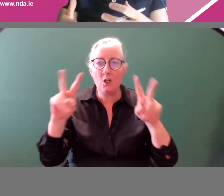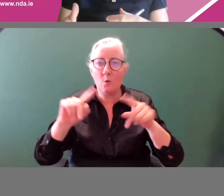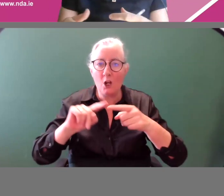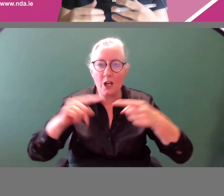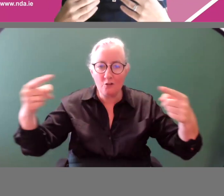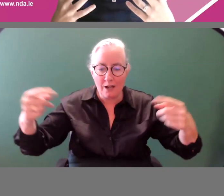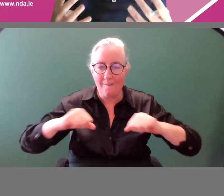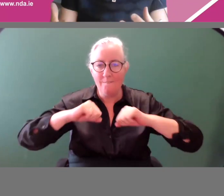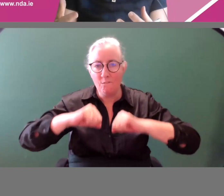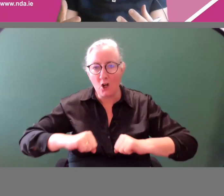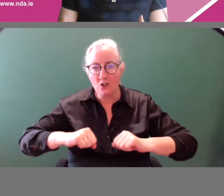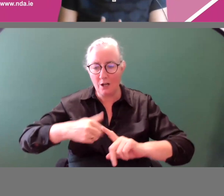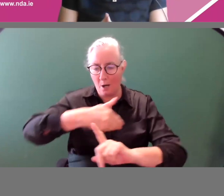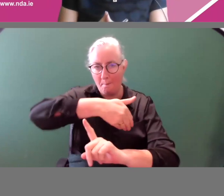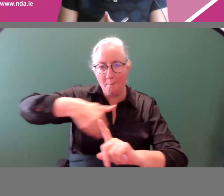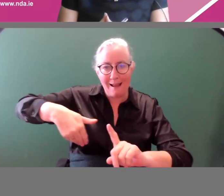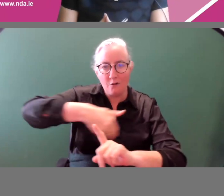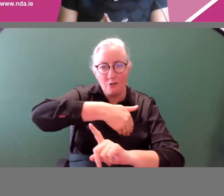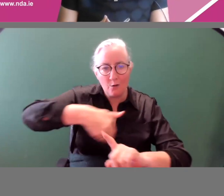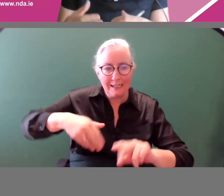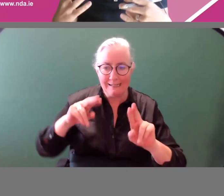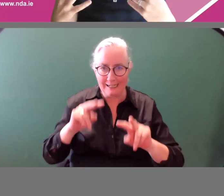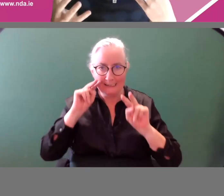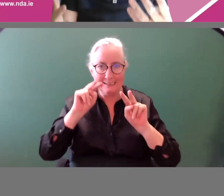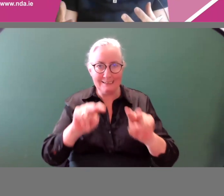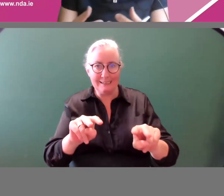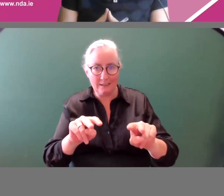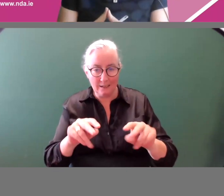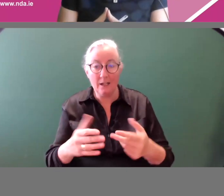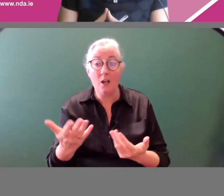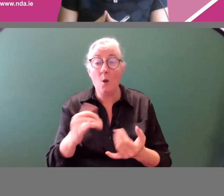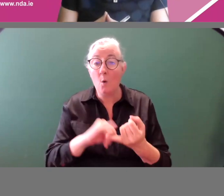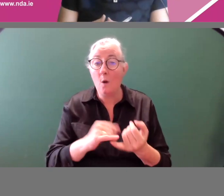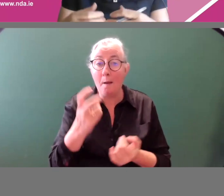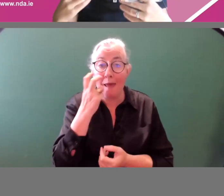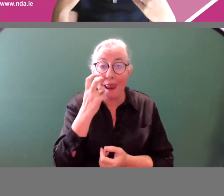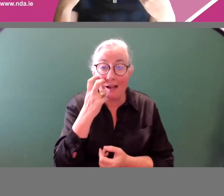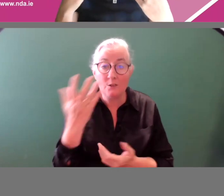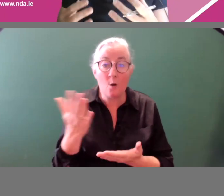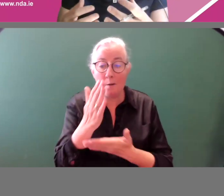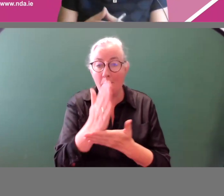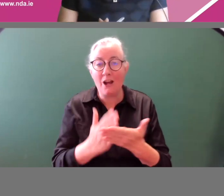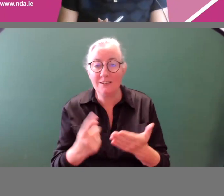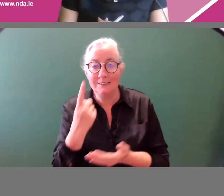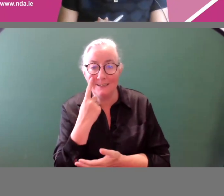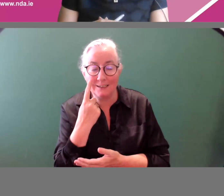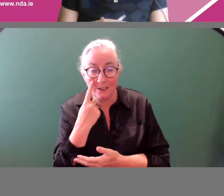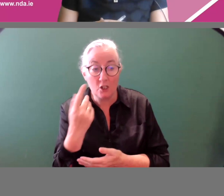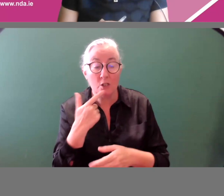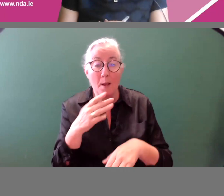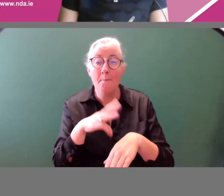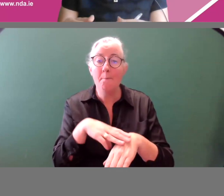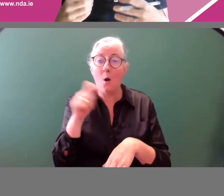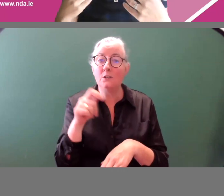background to enable people to see it, so just to say the vast majority blind and partially sighted